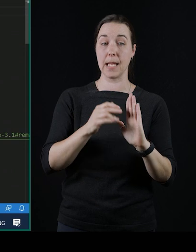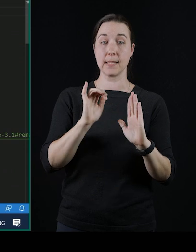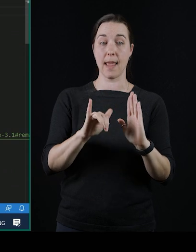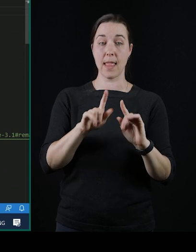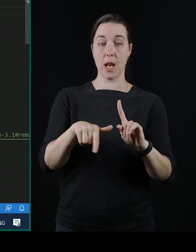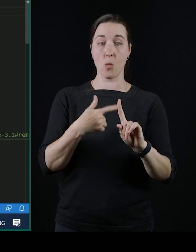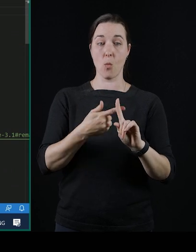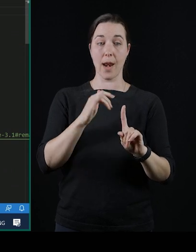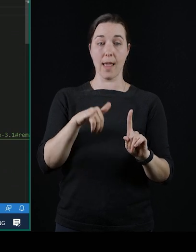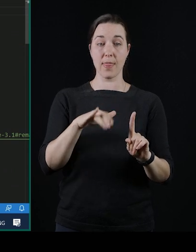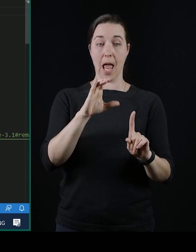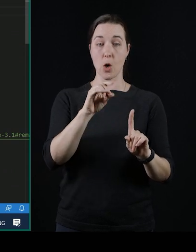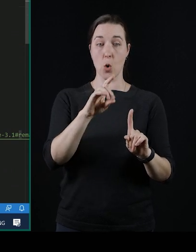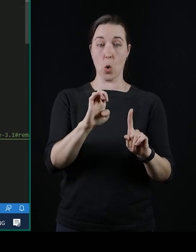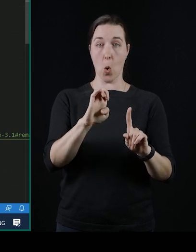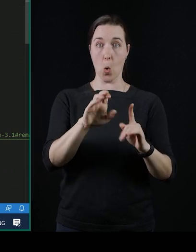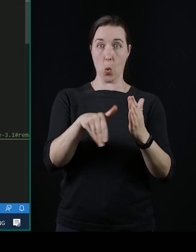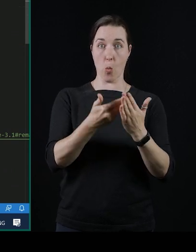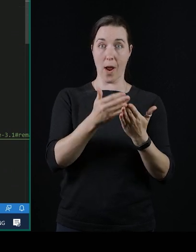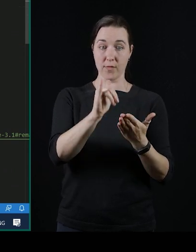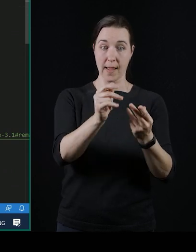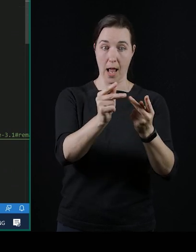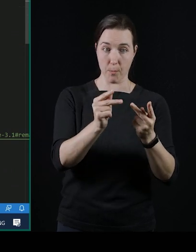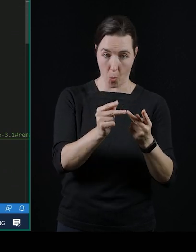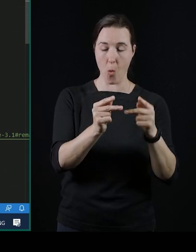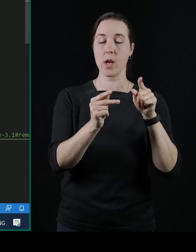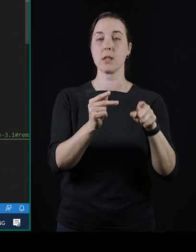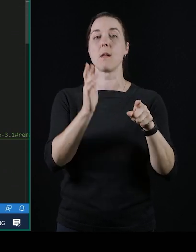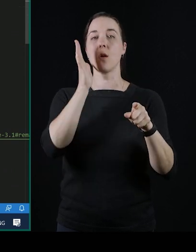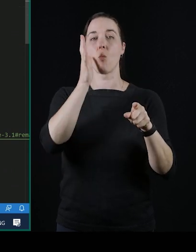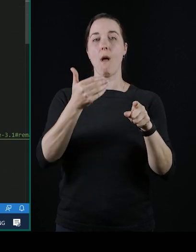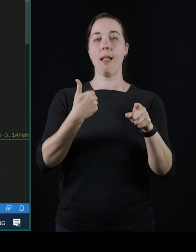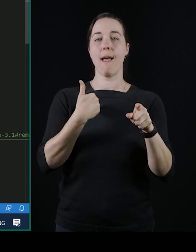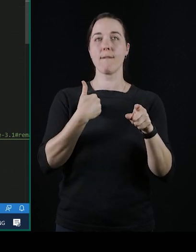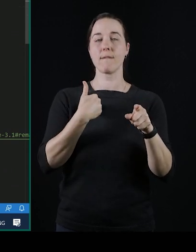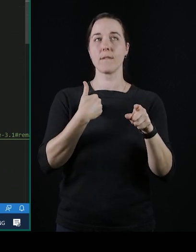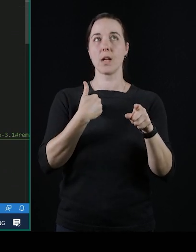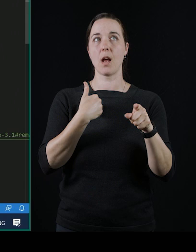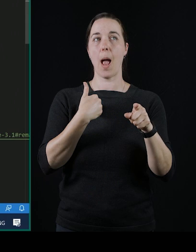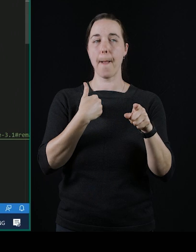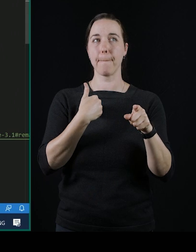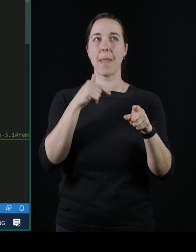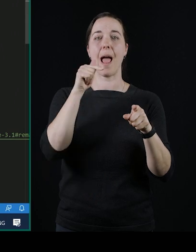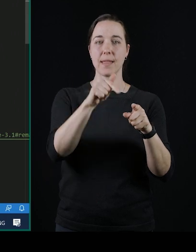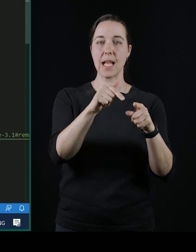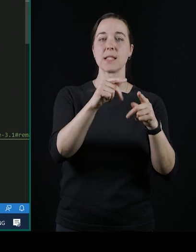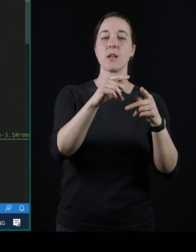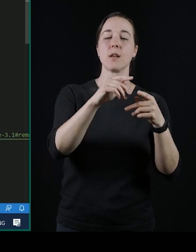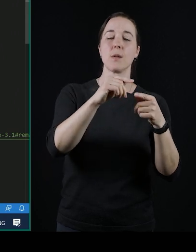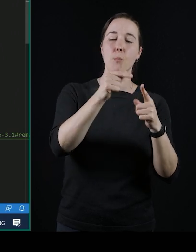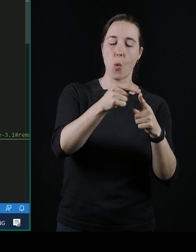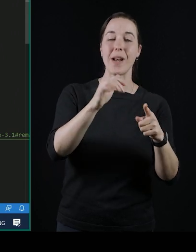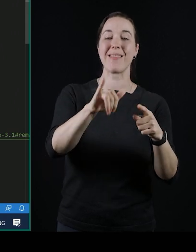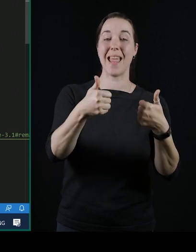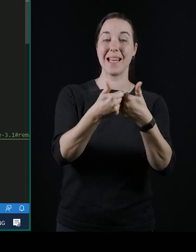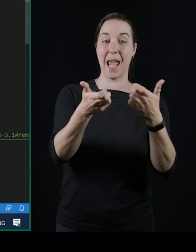This means that once the code reaches this point, it will halt. At this point, our game server will arrive